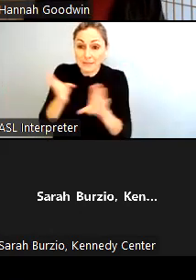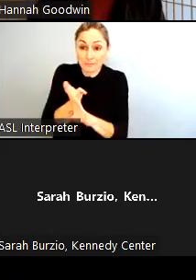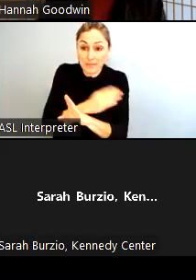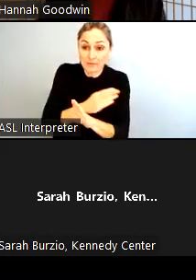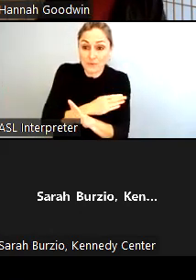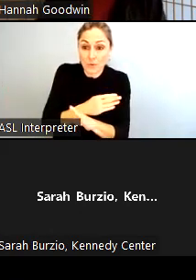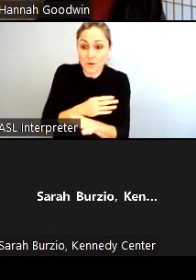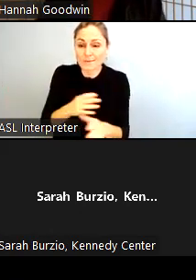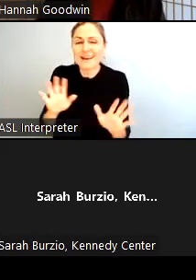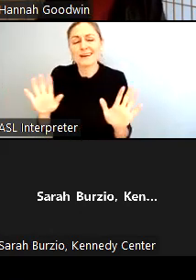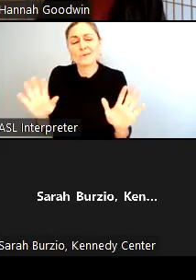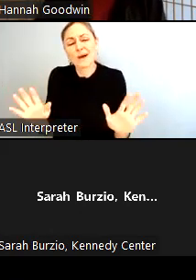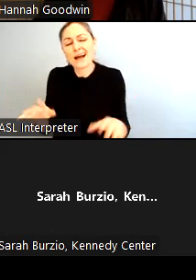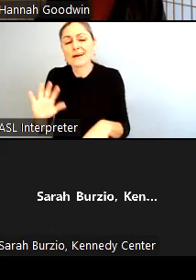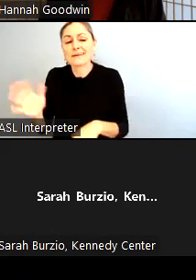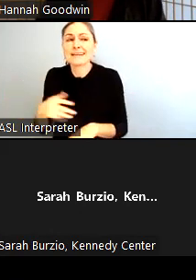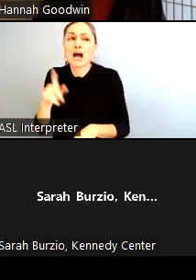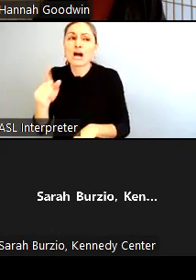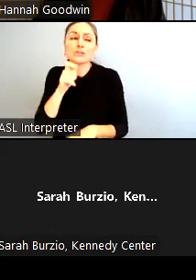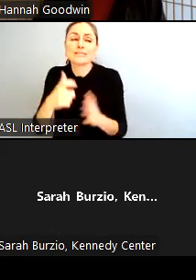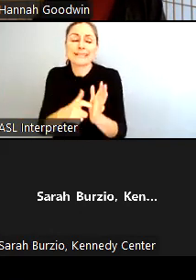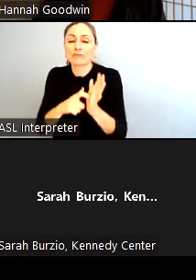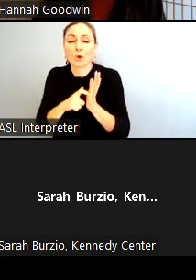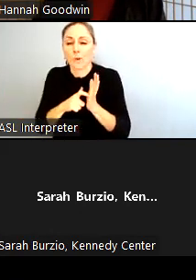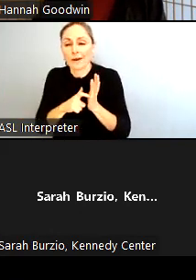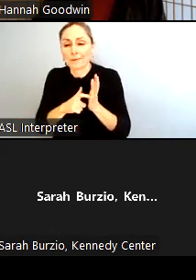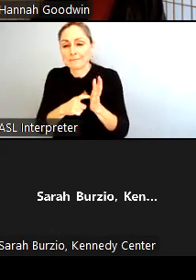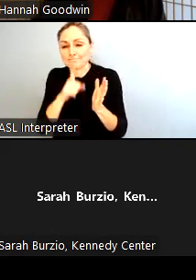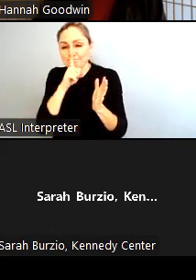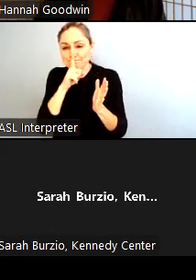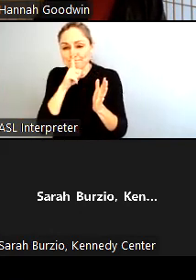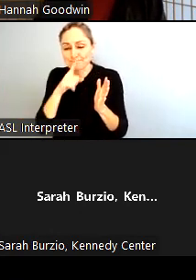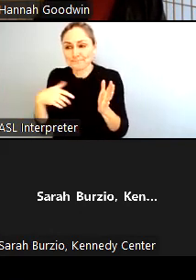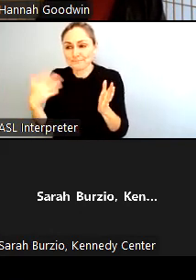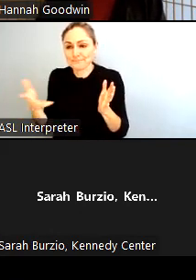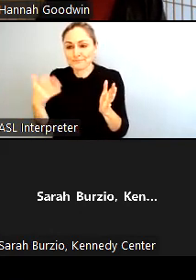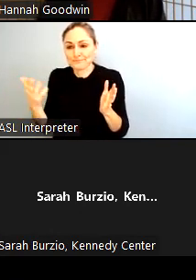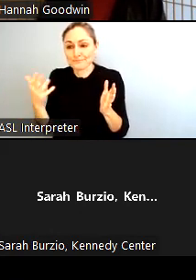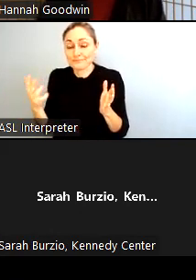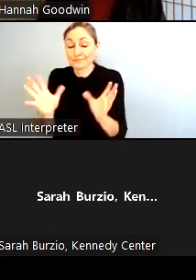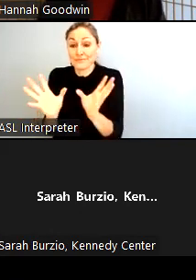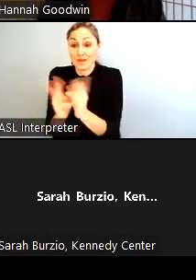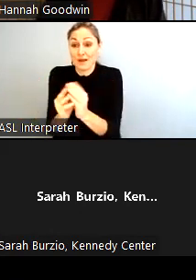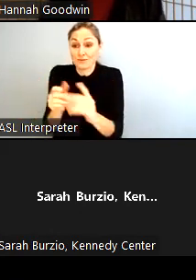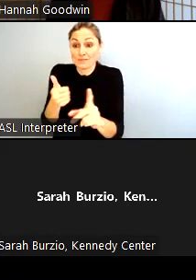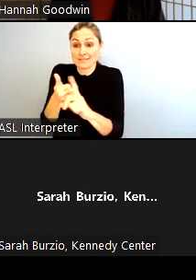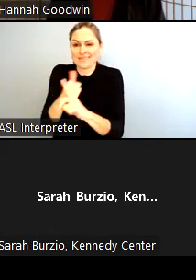And actually, I shouldn't say requirement because the conference is not set up in a way